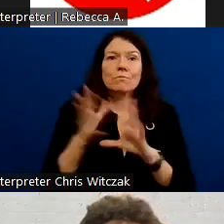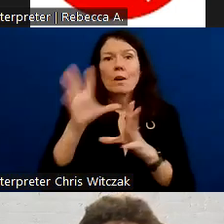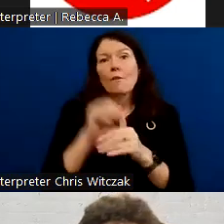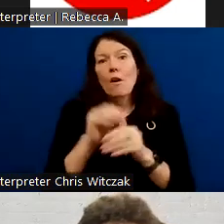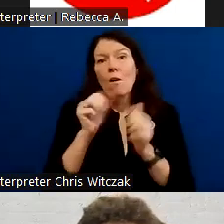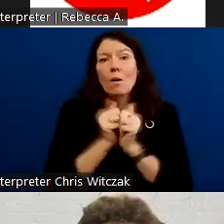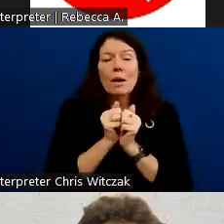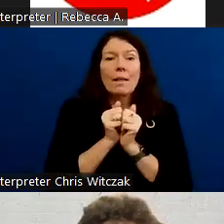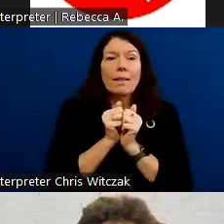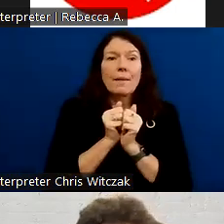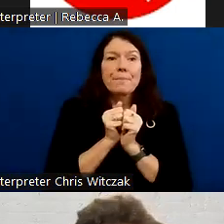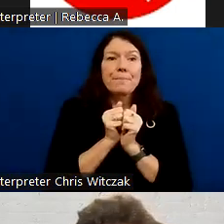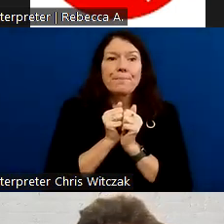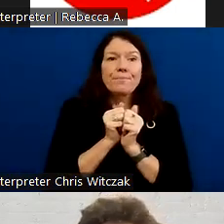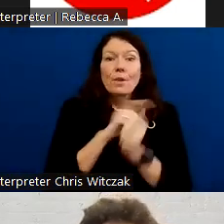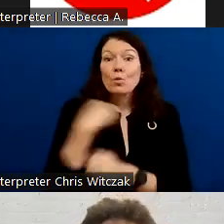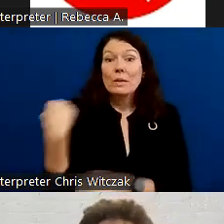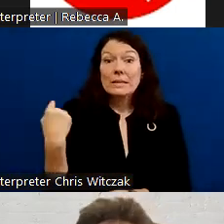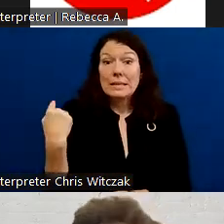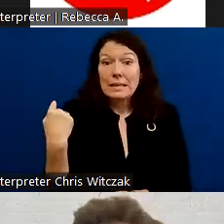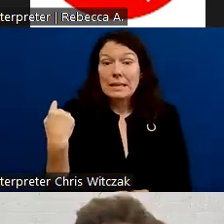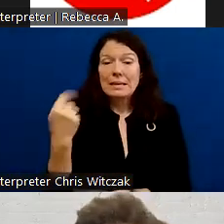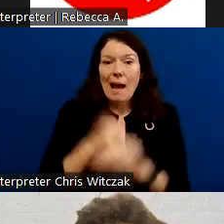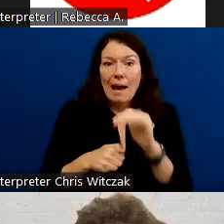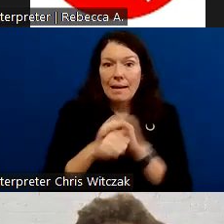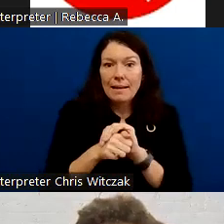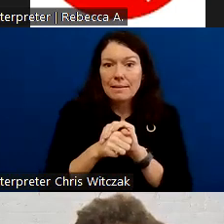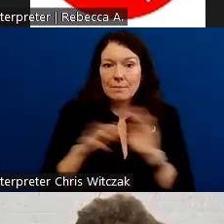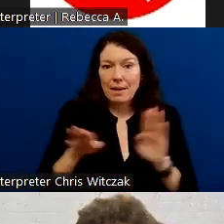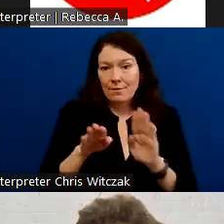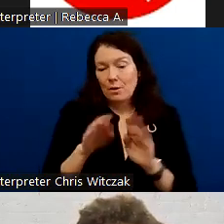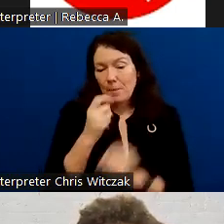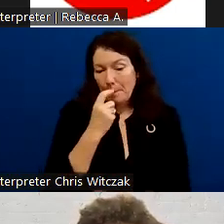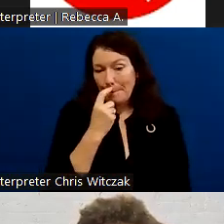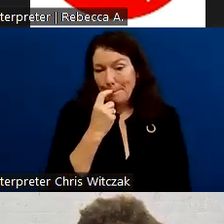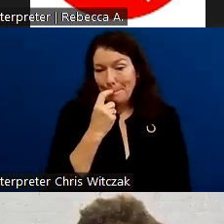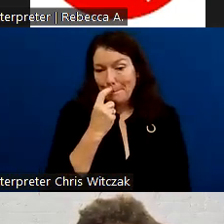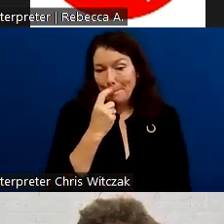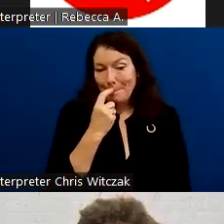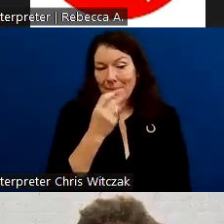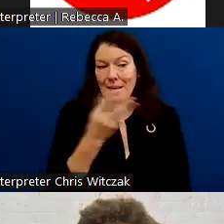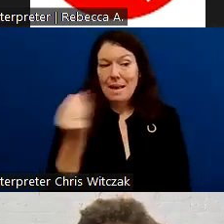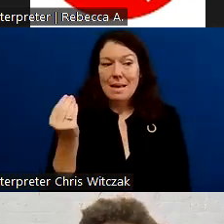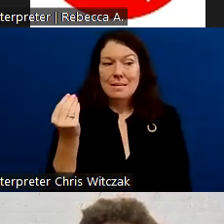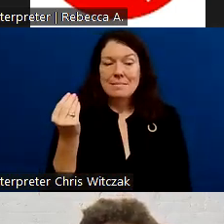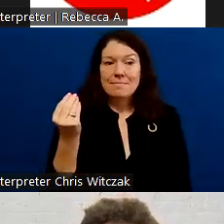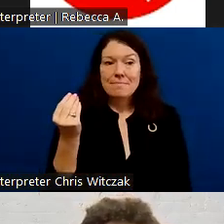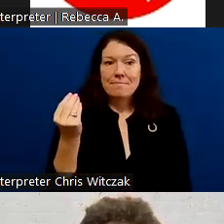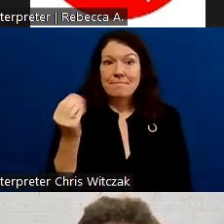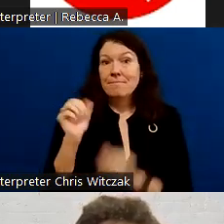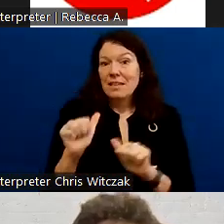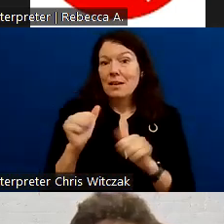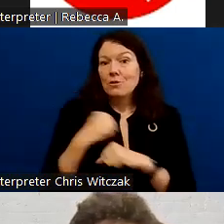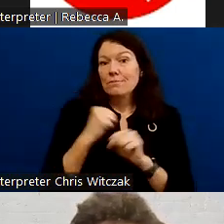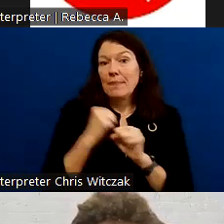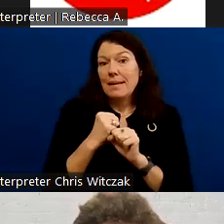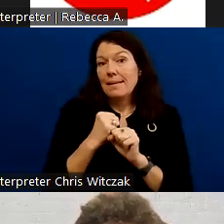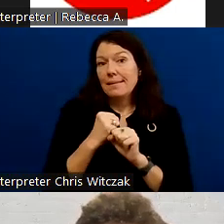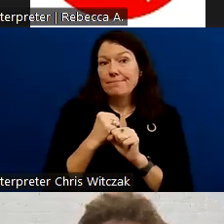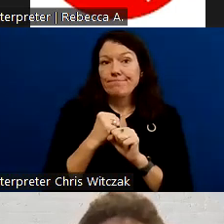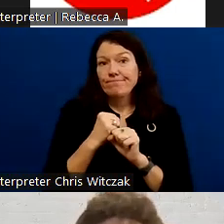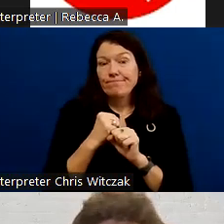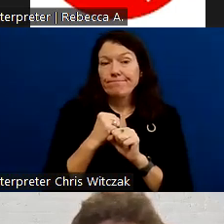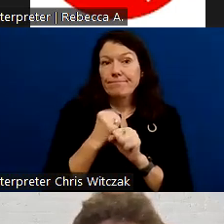um riskier like hiding that substance use and potentially creating a uh safety risk